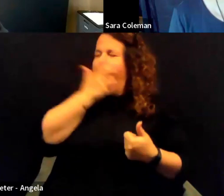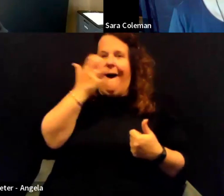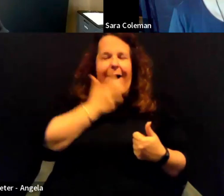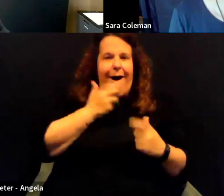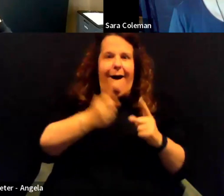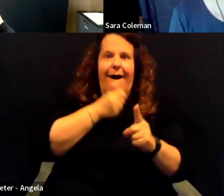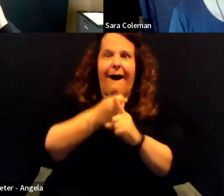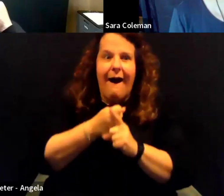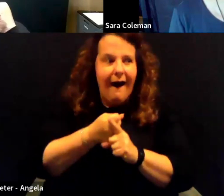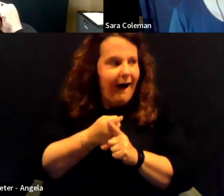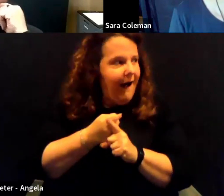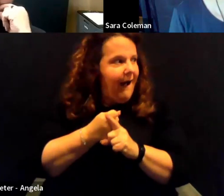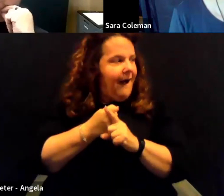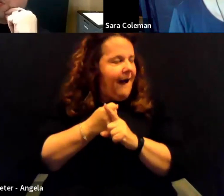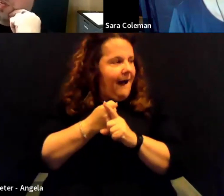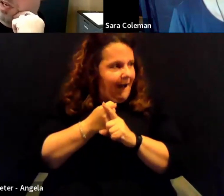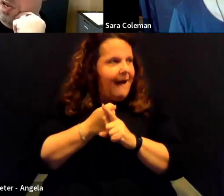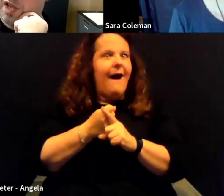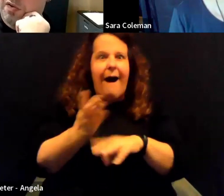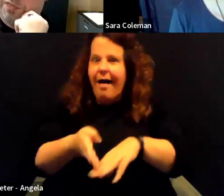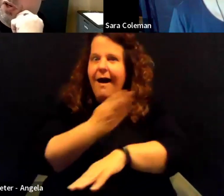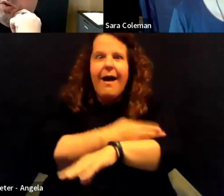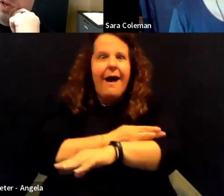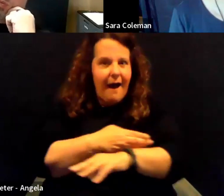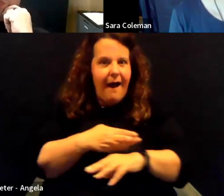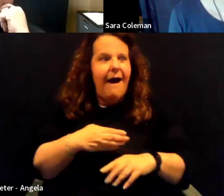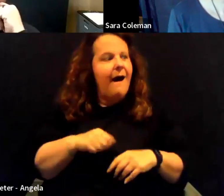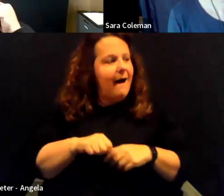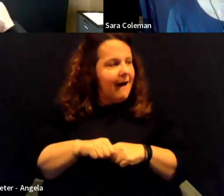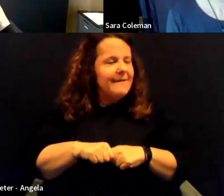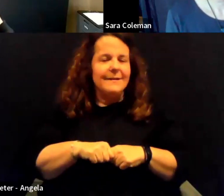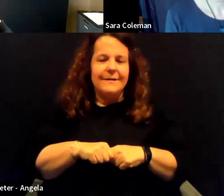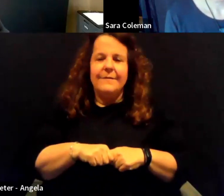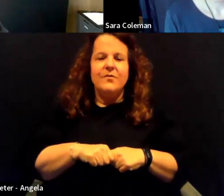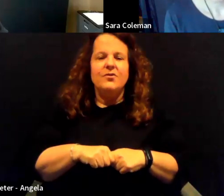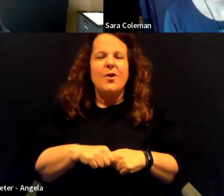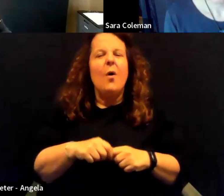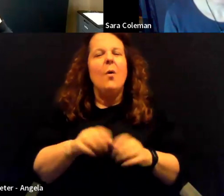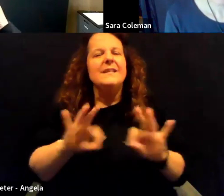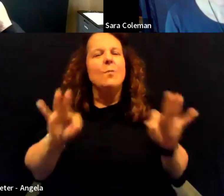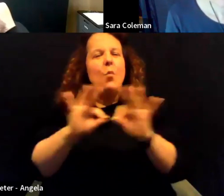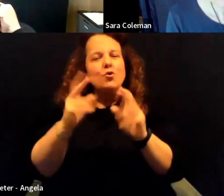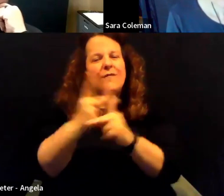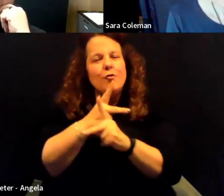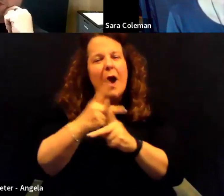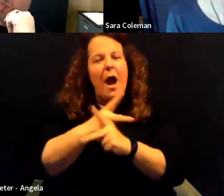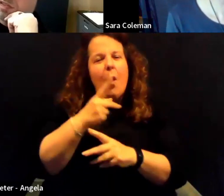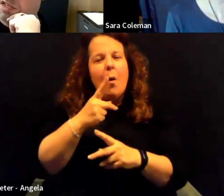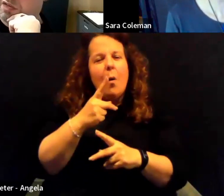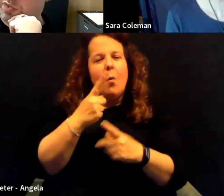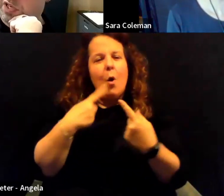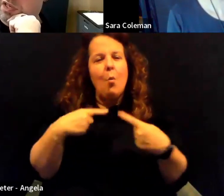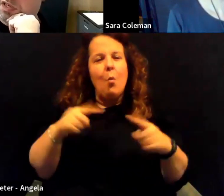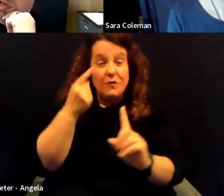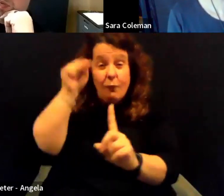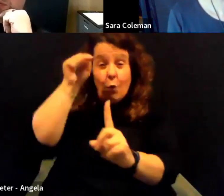So I think figuring out what's going to work for you the best is, is going to be important.